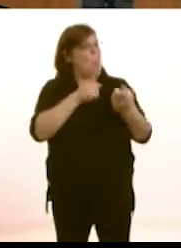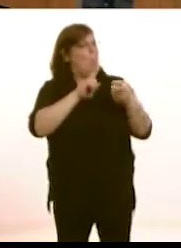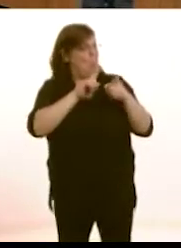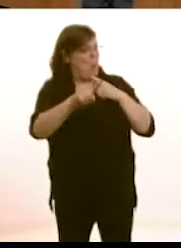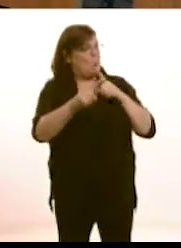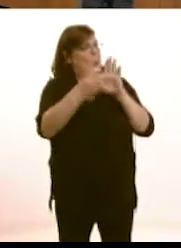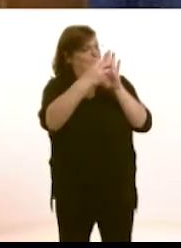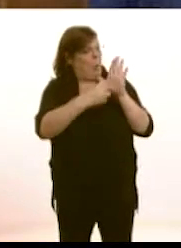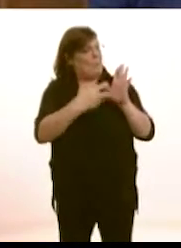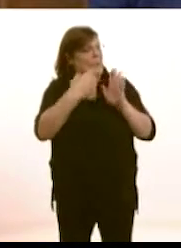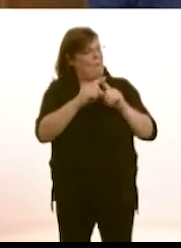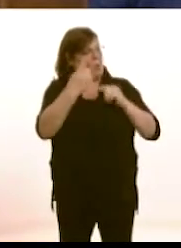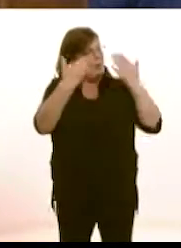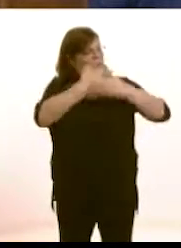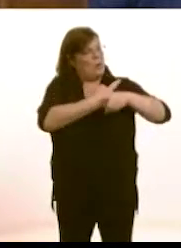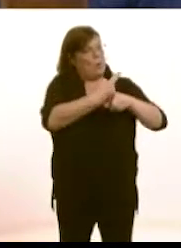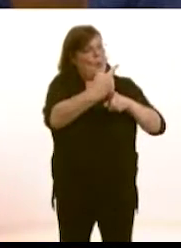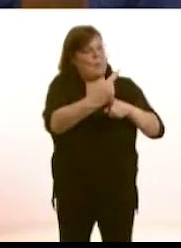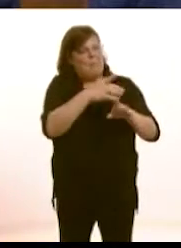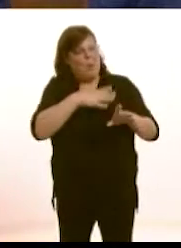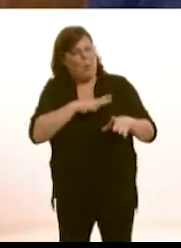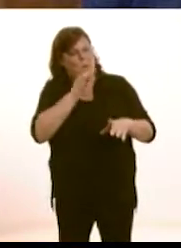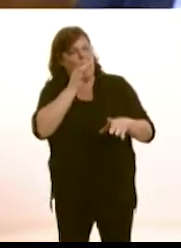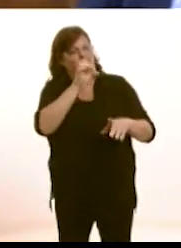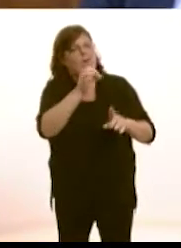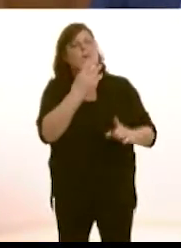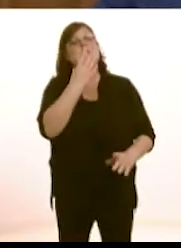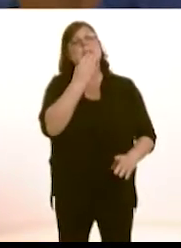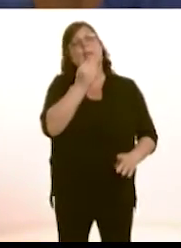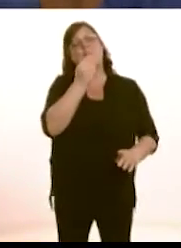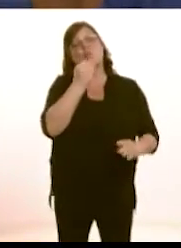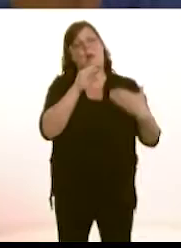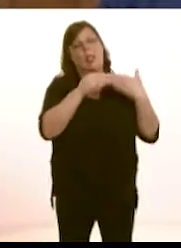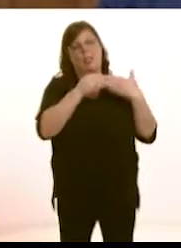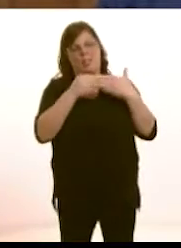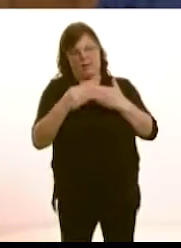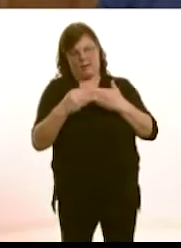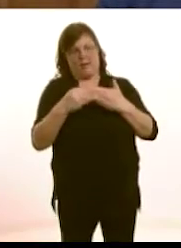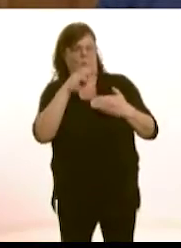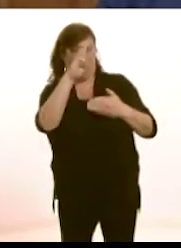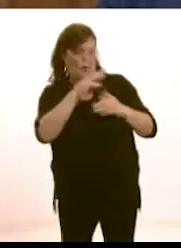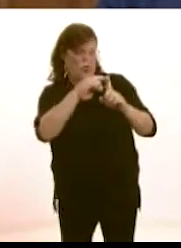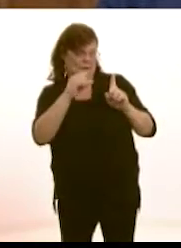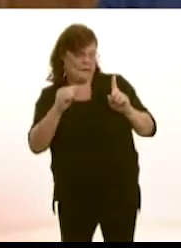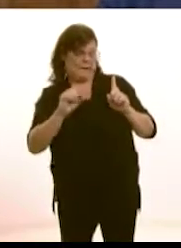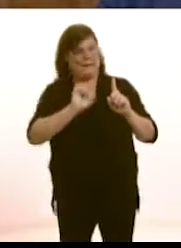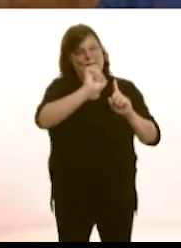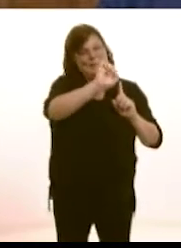at least one evening a week. But could I say to the temporary leader of the Welsh Conservatives that his party today